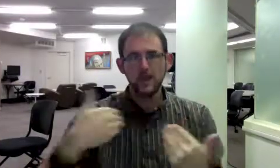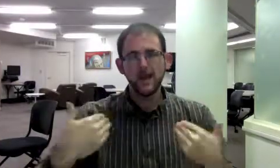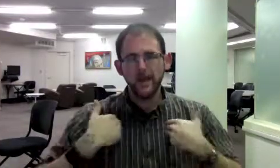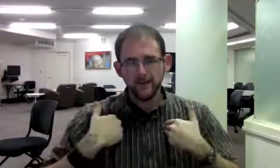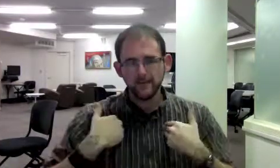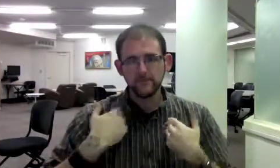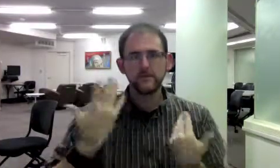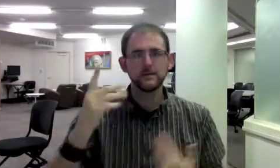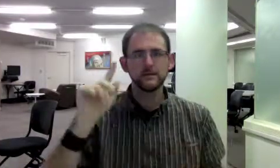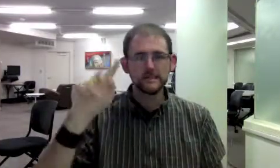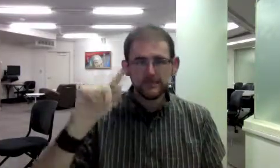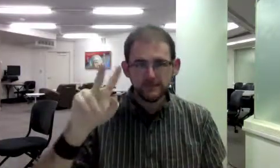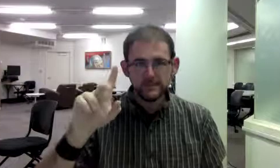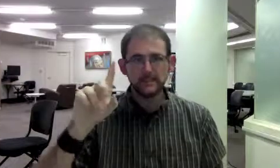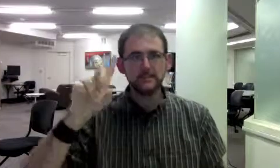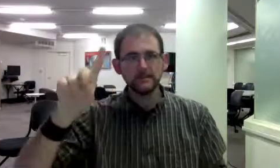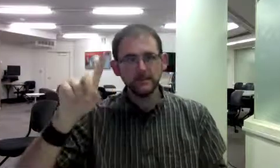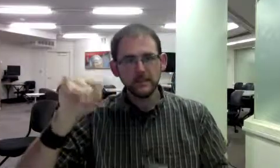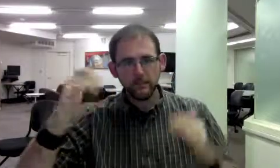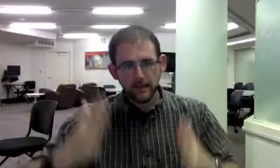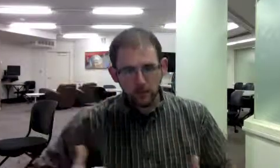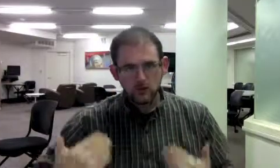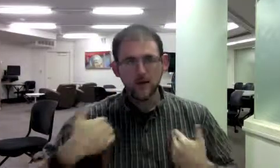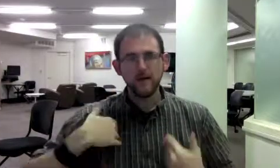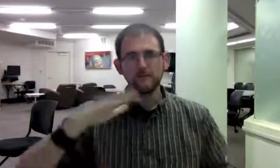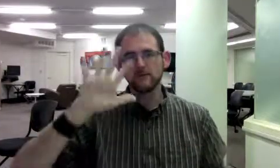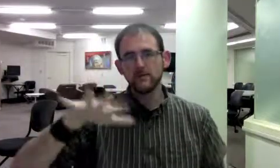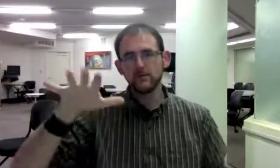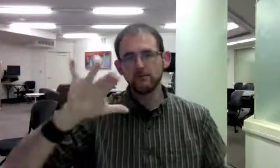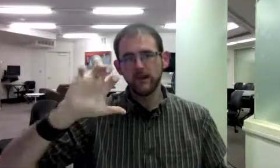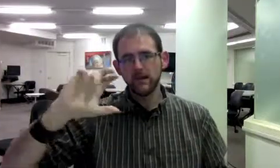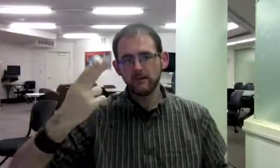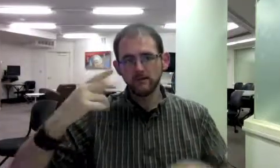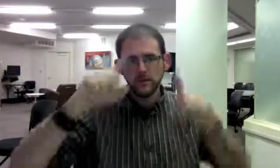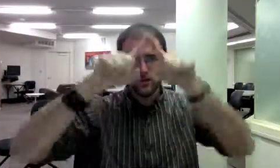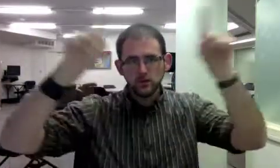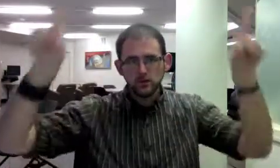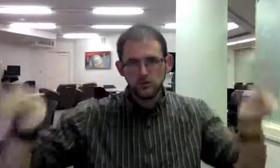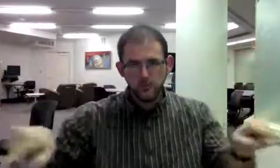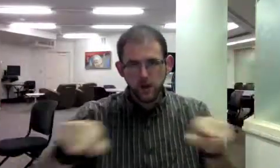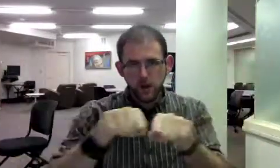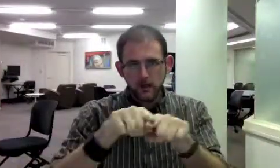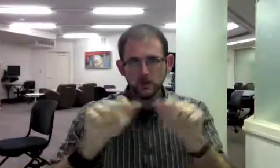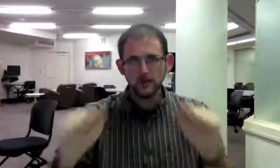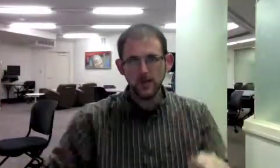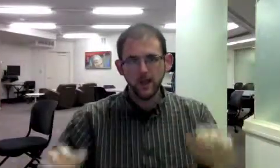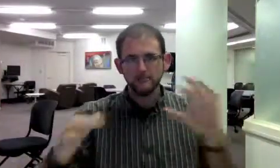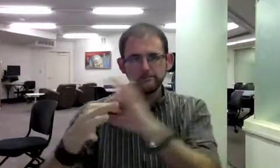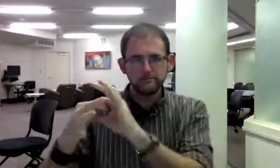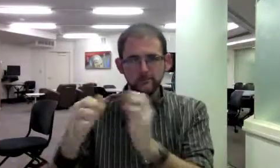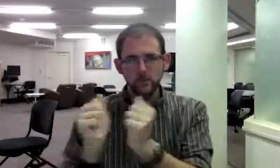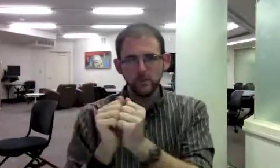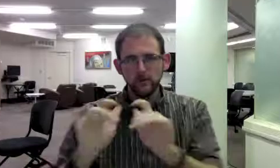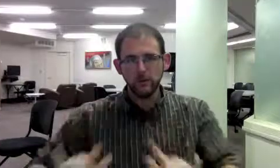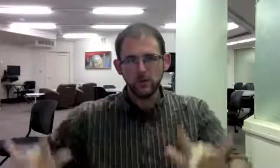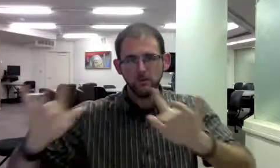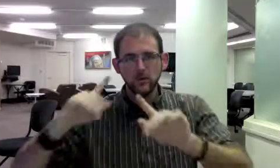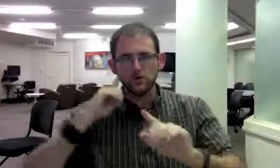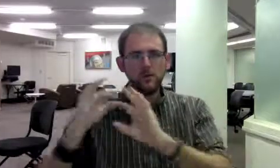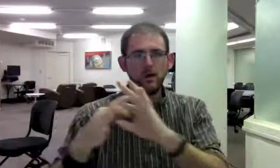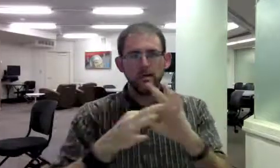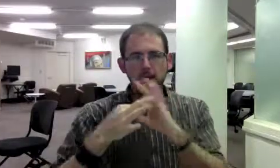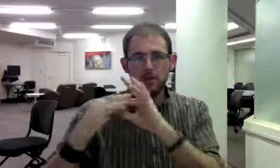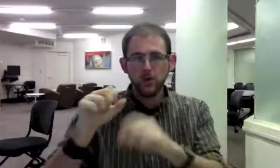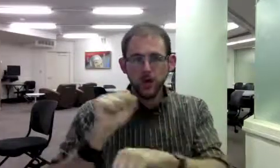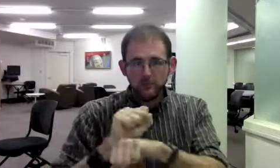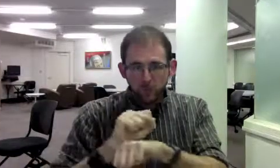It has DVD players, TVs, and a 55-inch monitor connected to a computer that can be used for collaborative work.